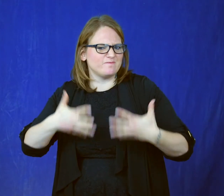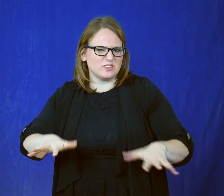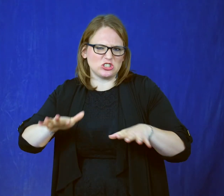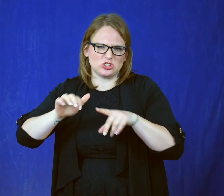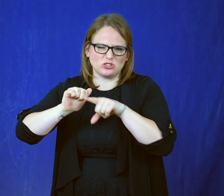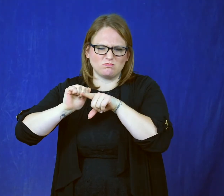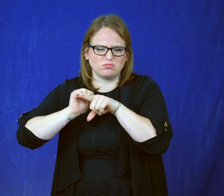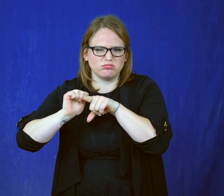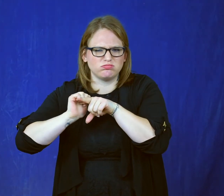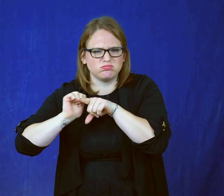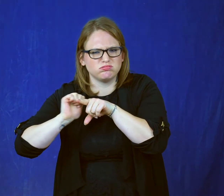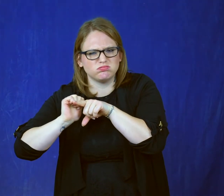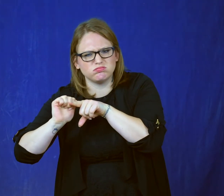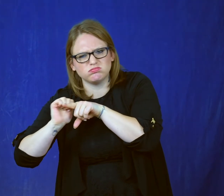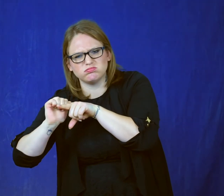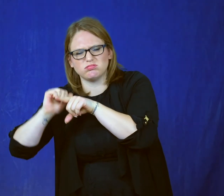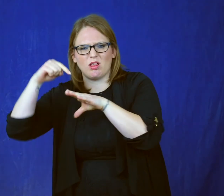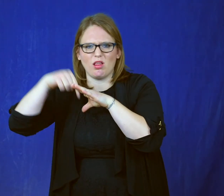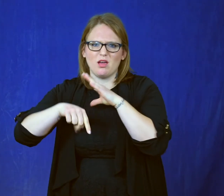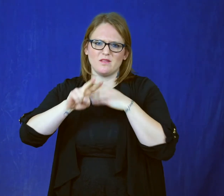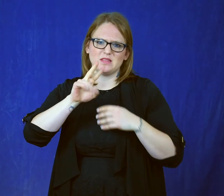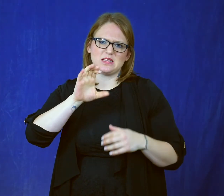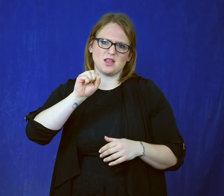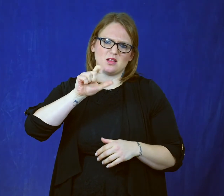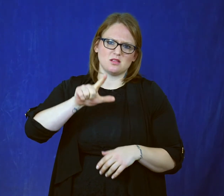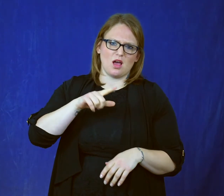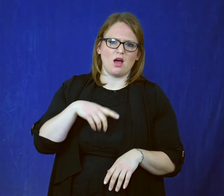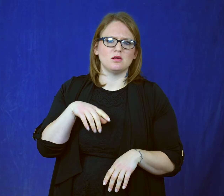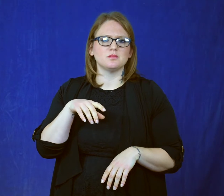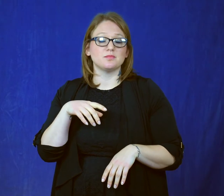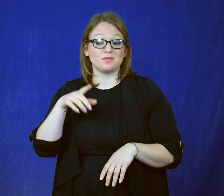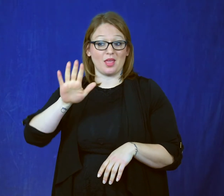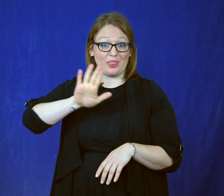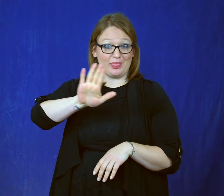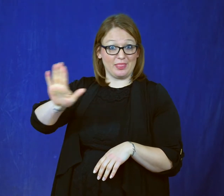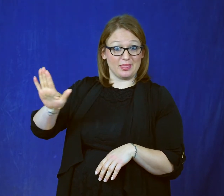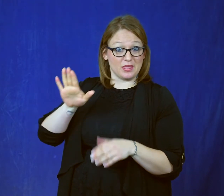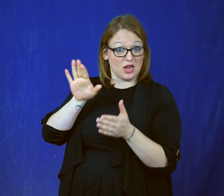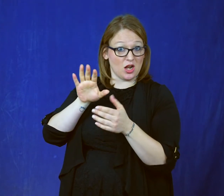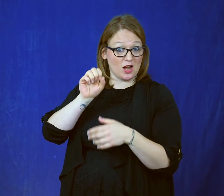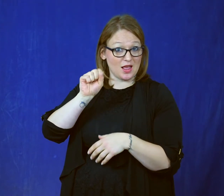been trained to use the tool.